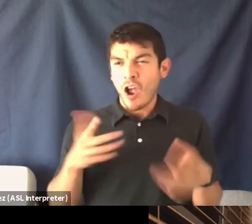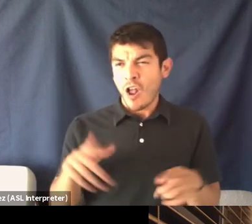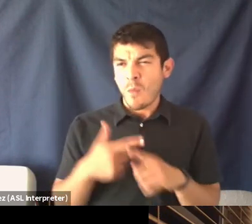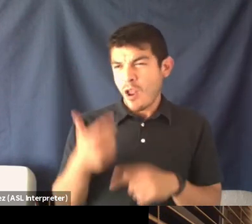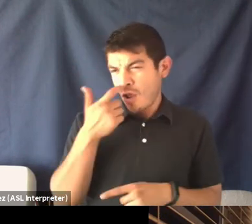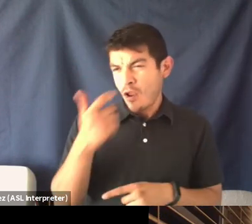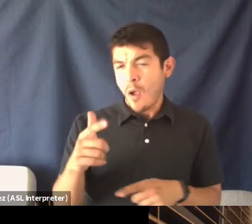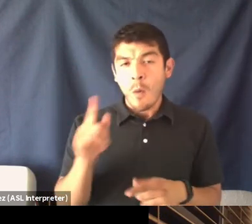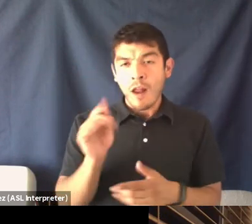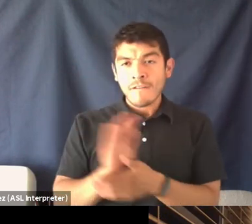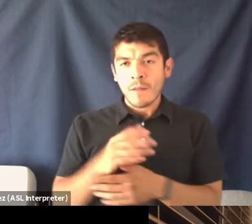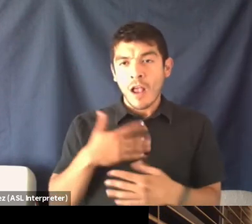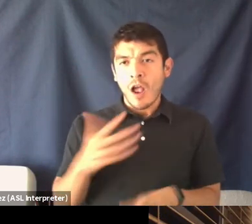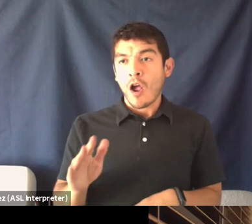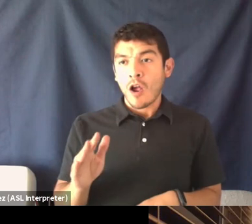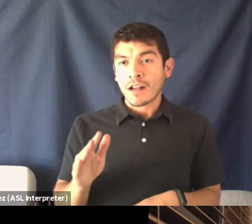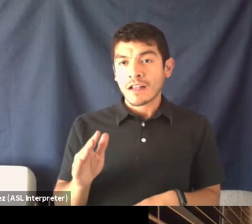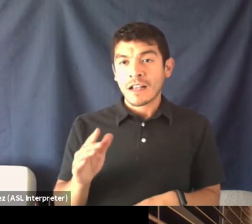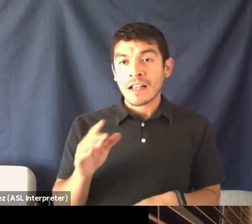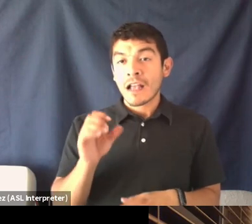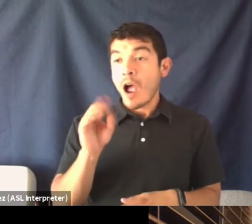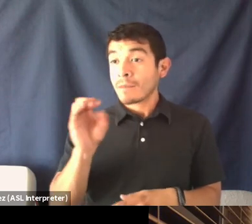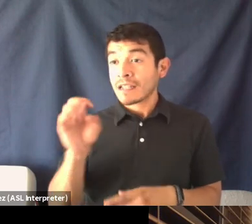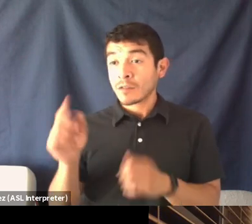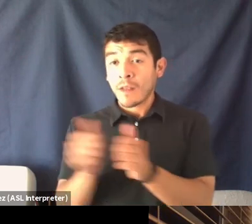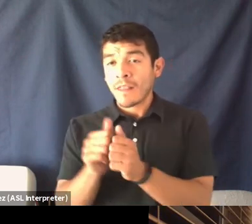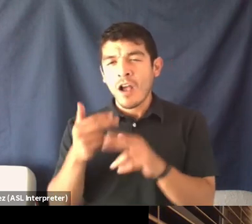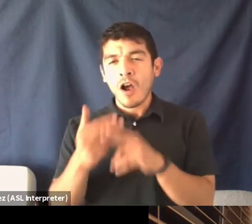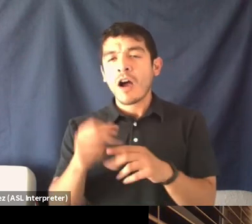that I also was obsessed with was a film called "Space Coast" which kind of manages, is a Ross McElwee